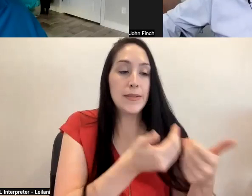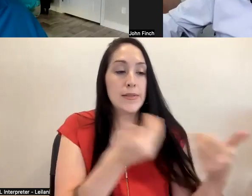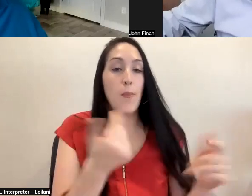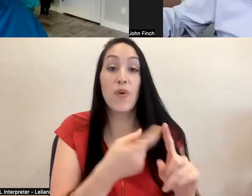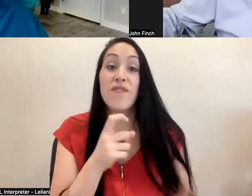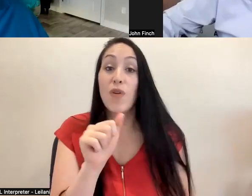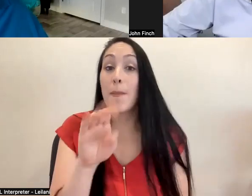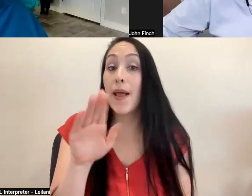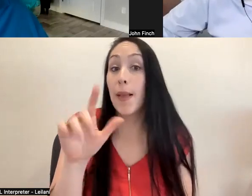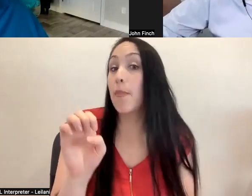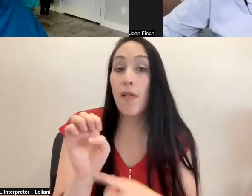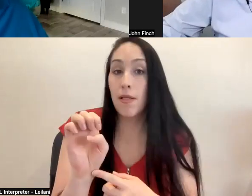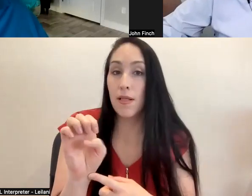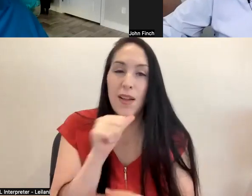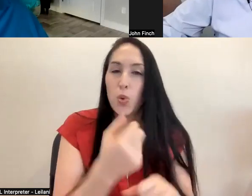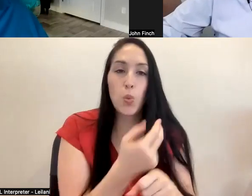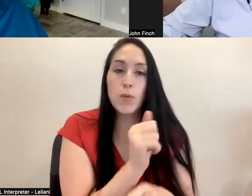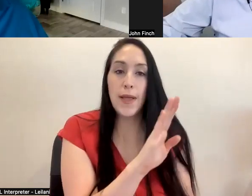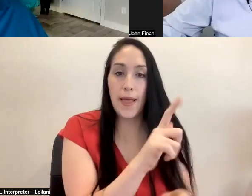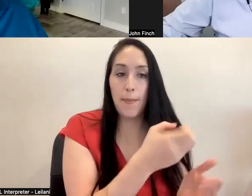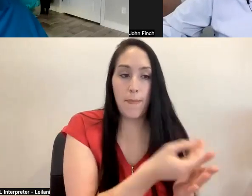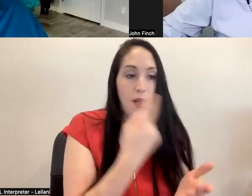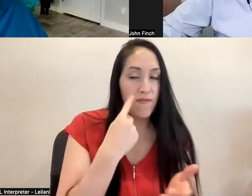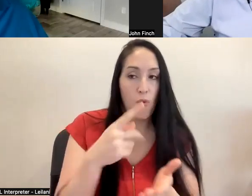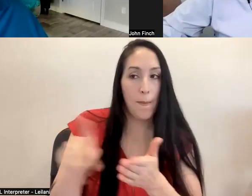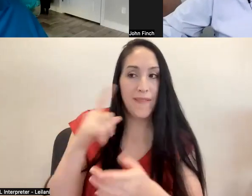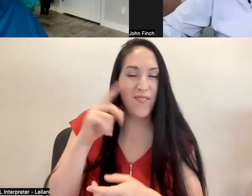for you know the bills that I need to that are related to my disability.